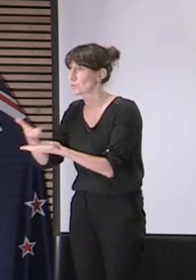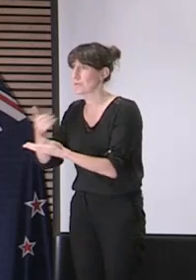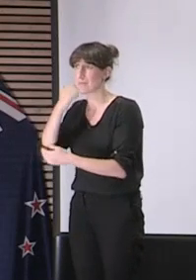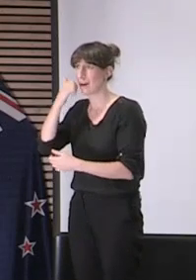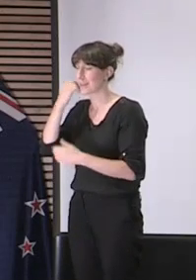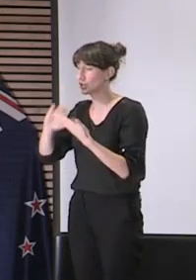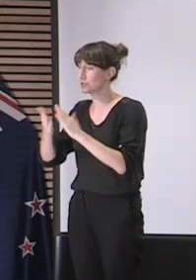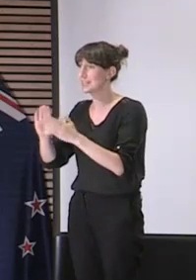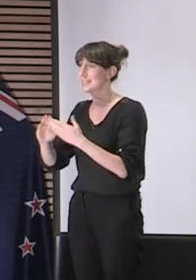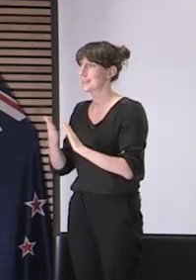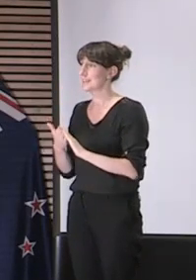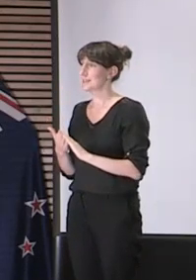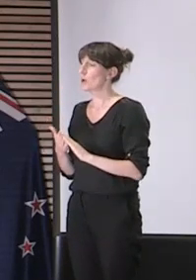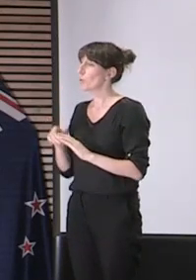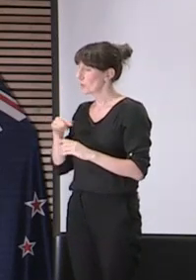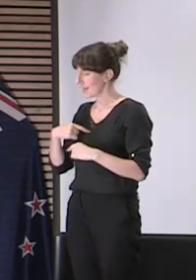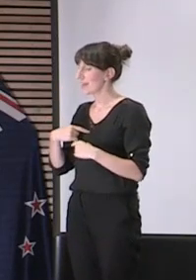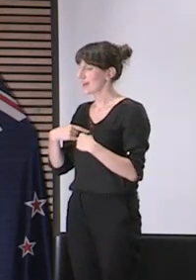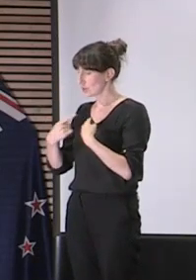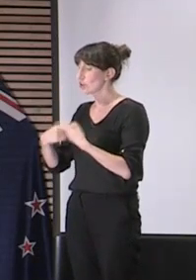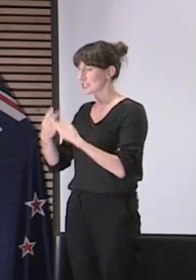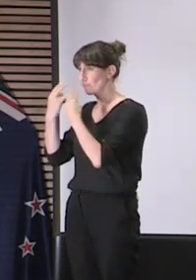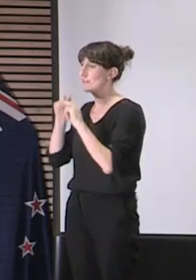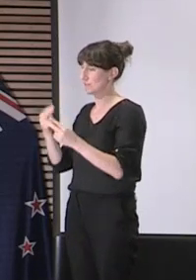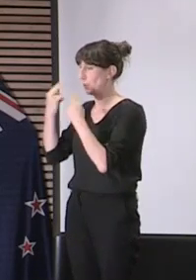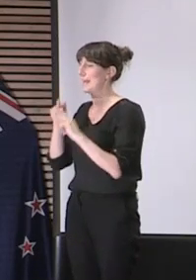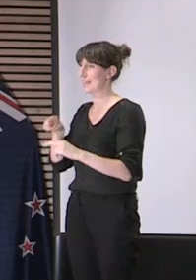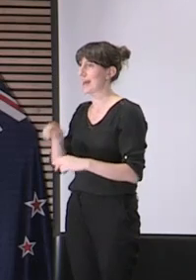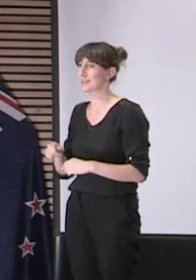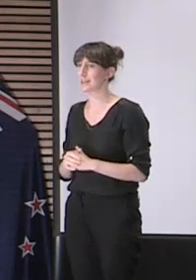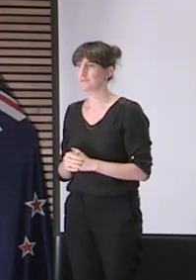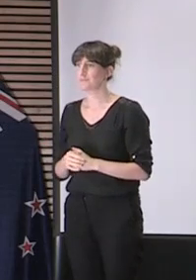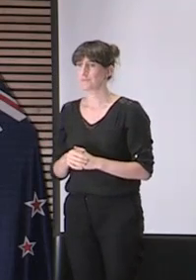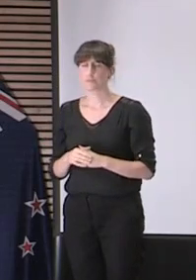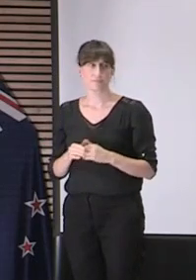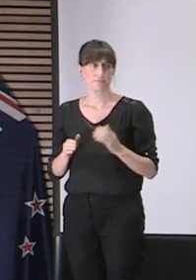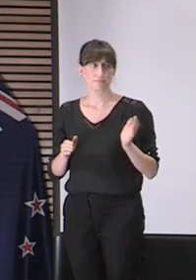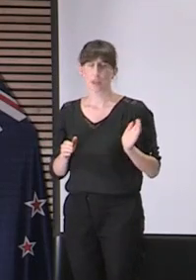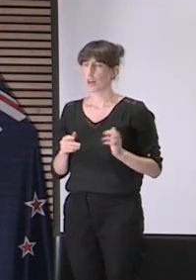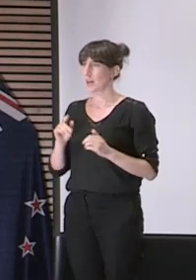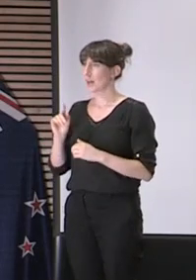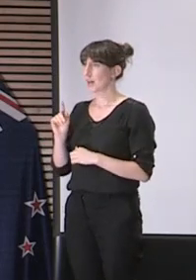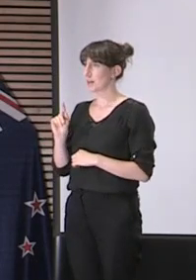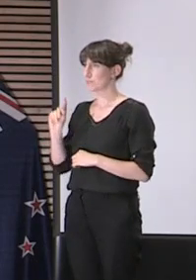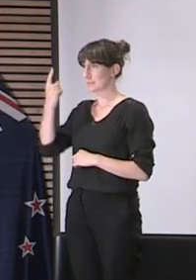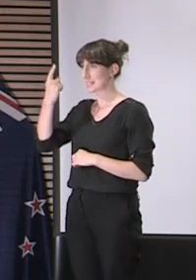Whaanga the deputy director general and have discussed it with Maori communities with